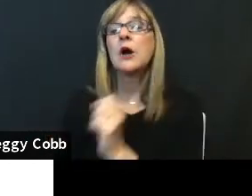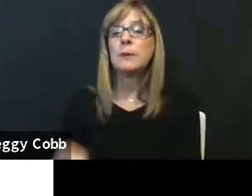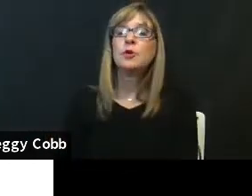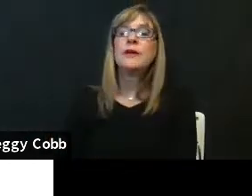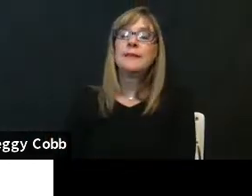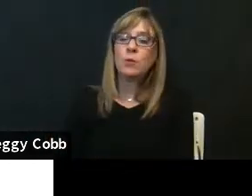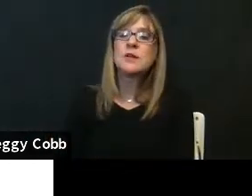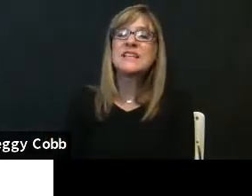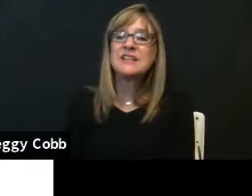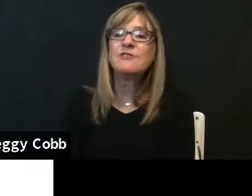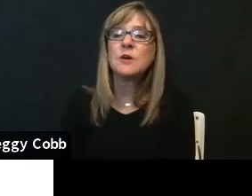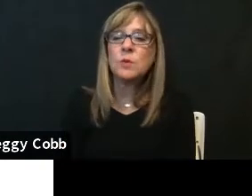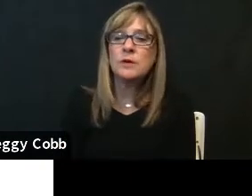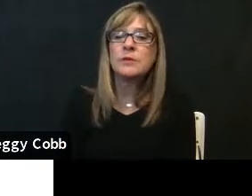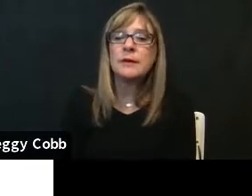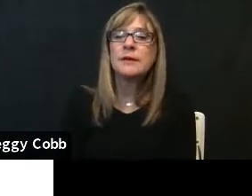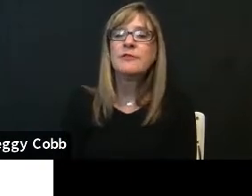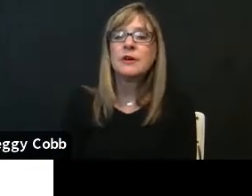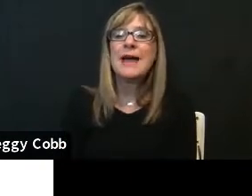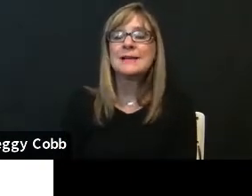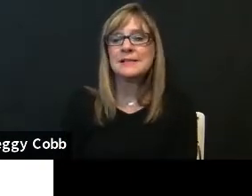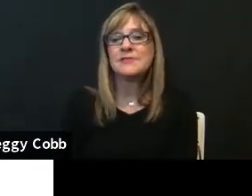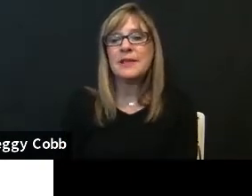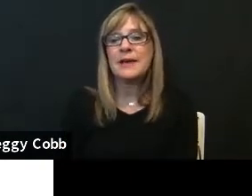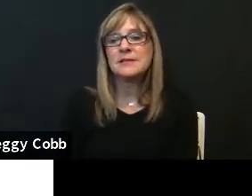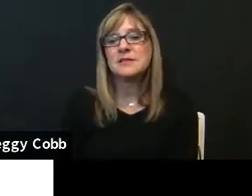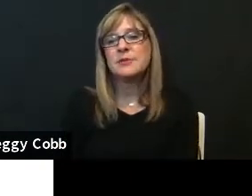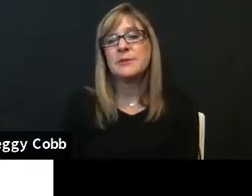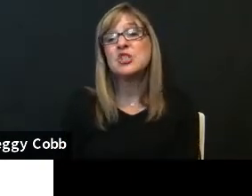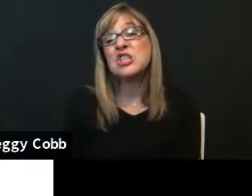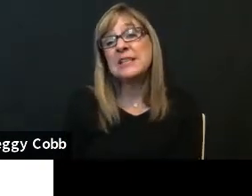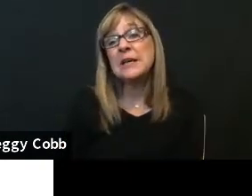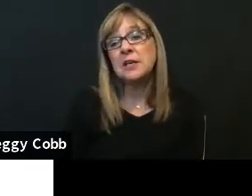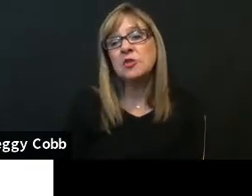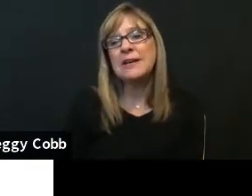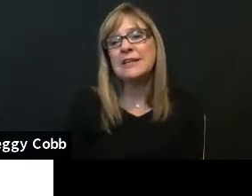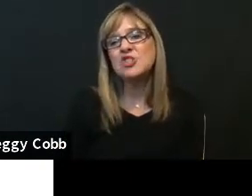our employee that worked in Fort Worth for access, for the access department, Sheila Grady